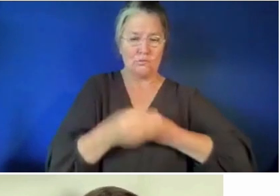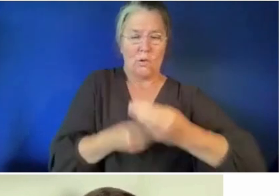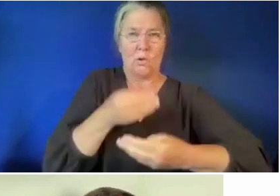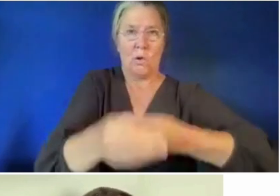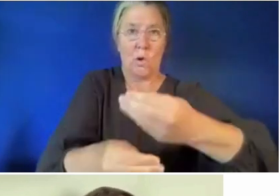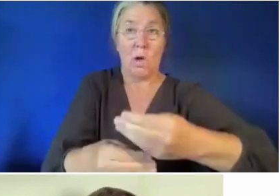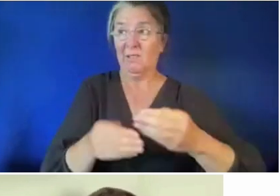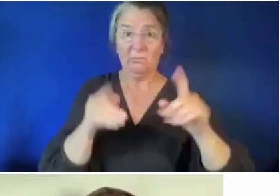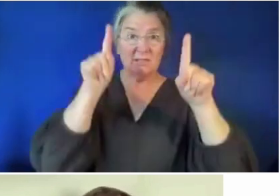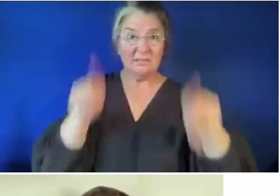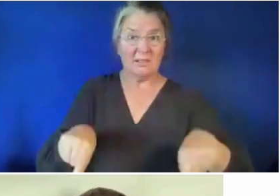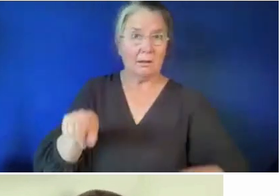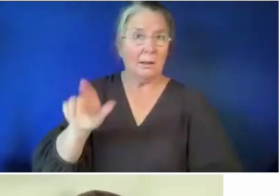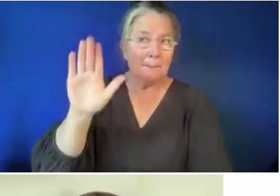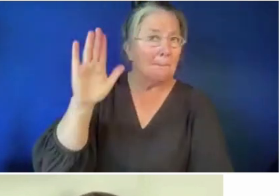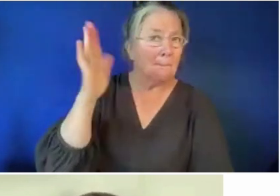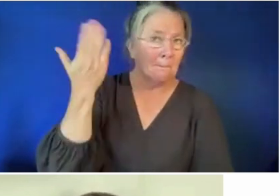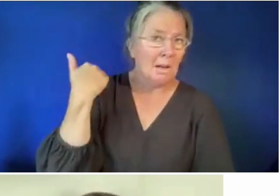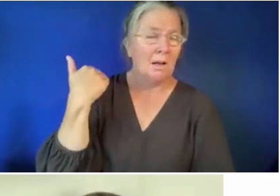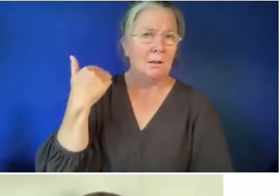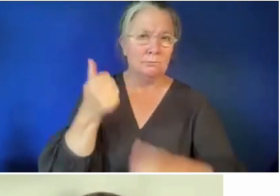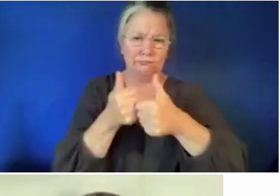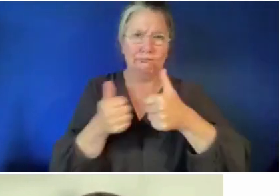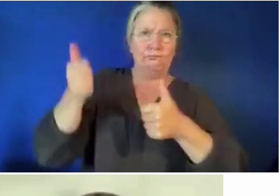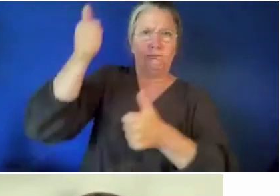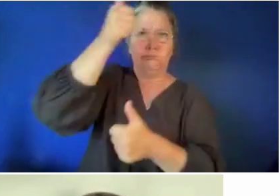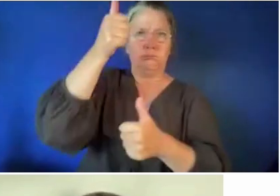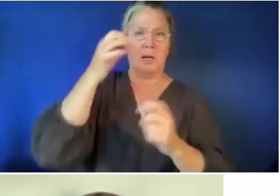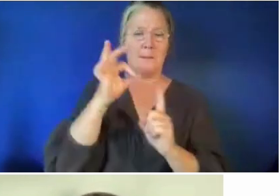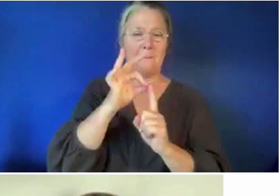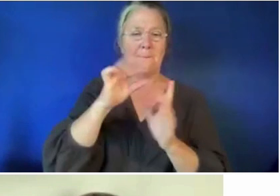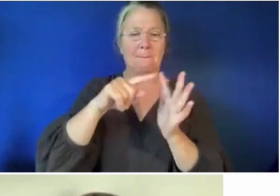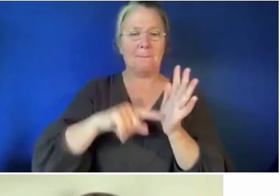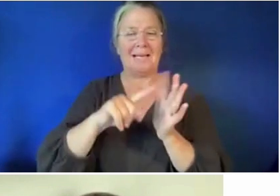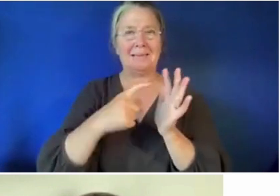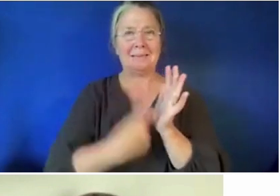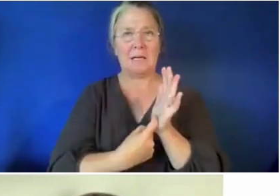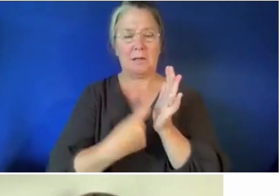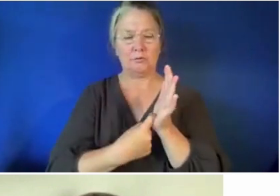So the chief negotiator, Peter Riordan, is based in the APSC